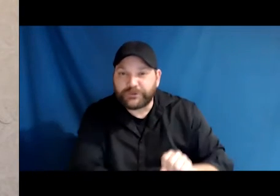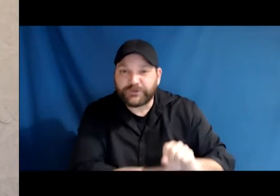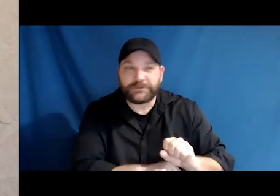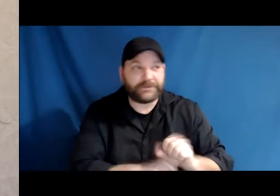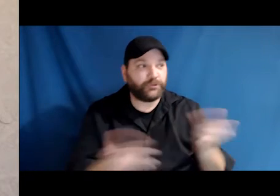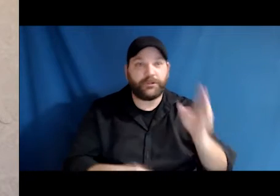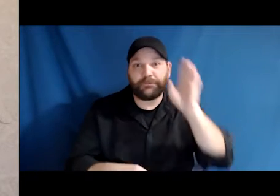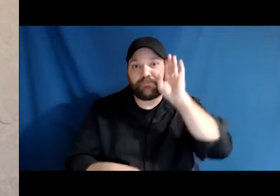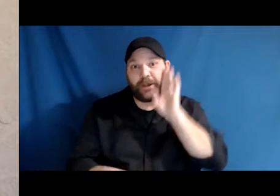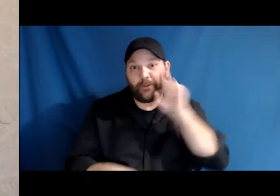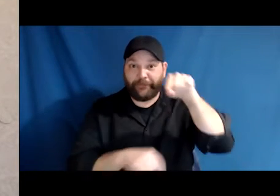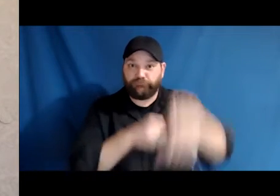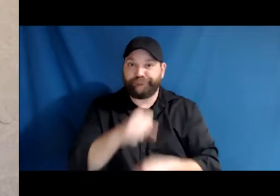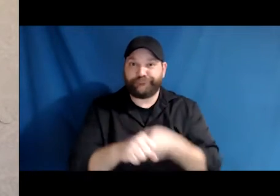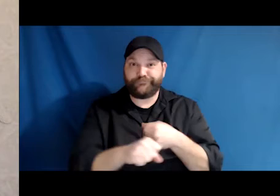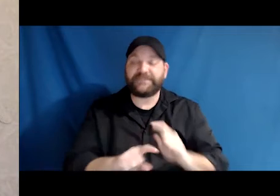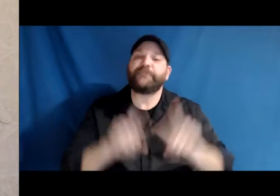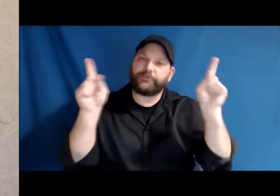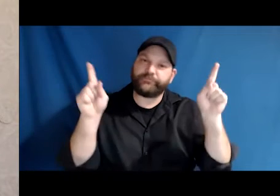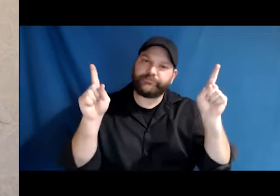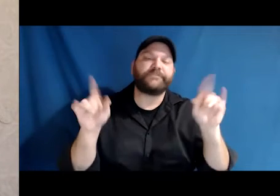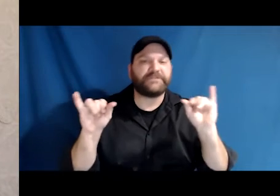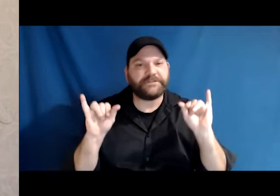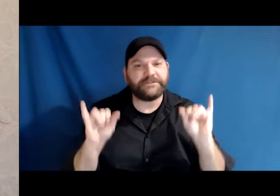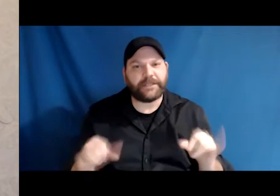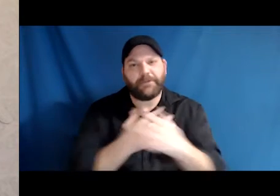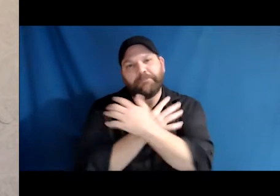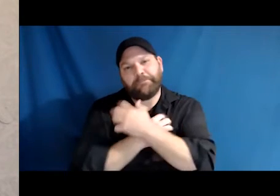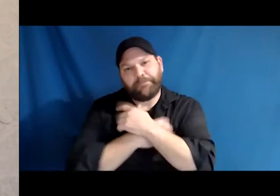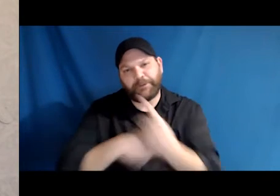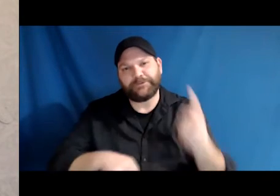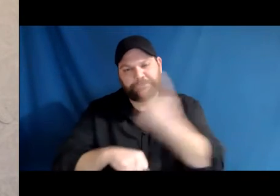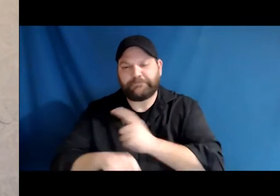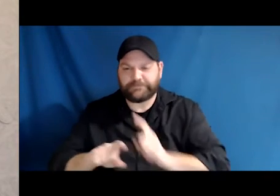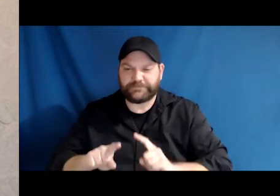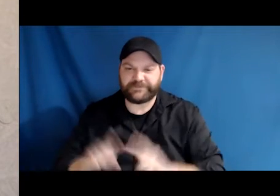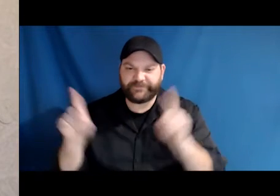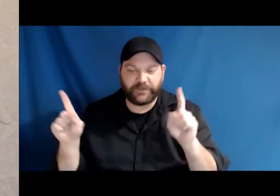And I want to offer my thanks to University Human Resources and Media Services and everyone who's